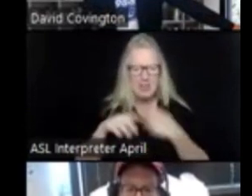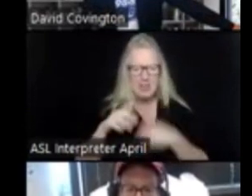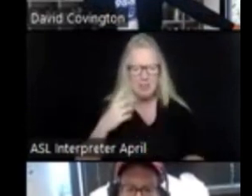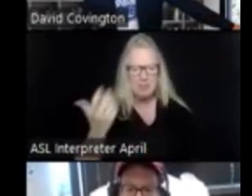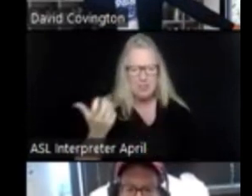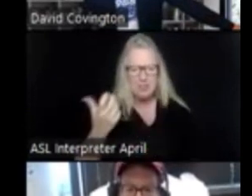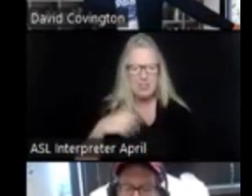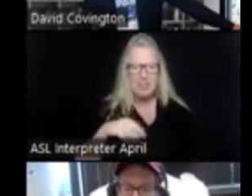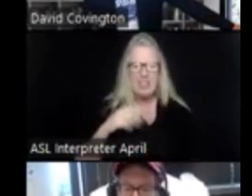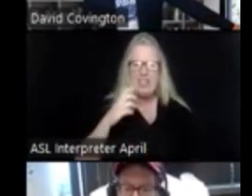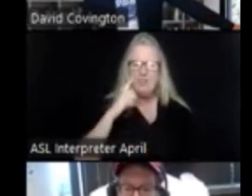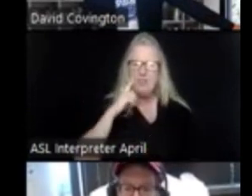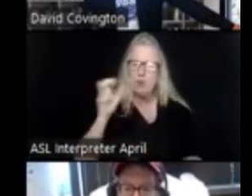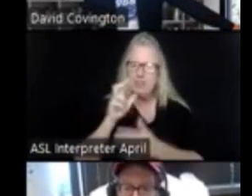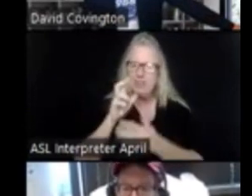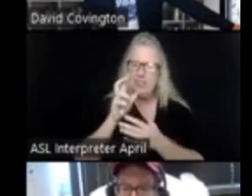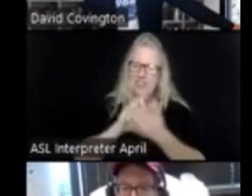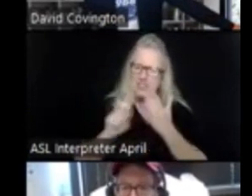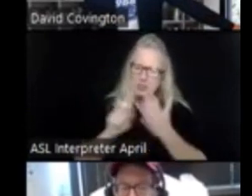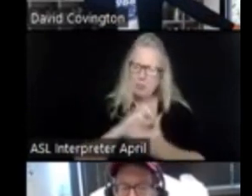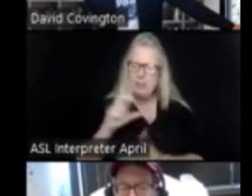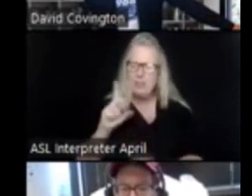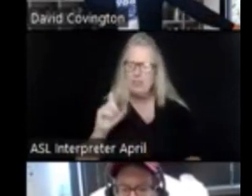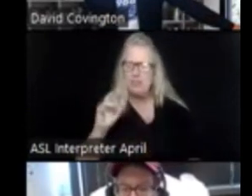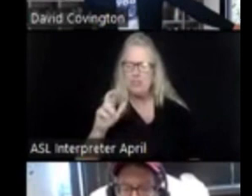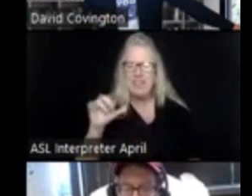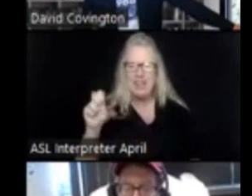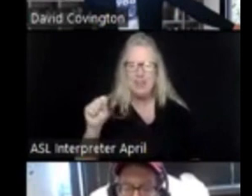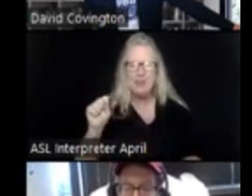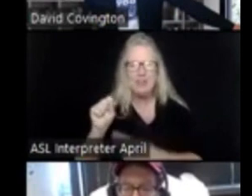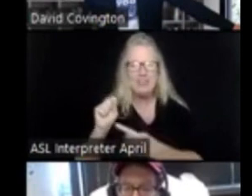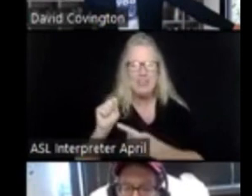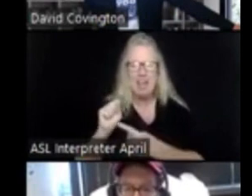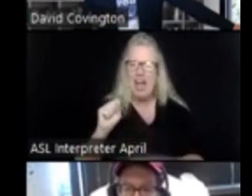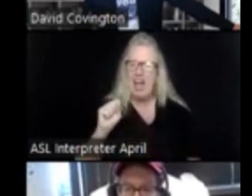TO ME DISCRIMINATION DIARY MAKES SENSE SO I AM GOING TO GO